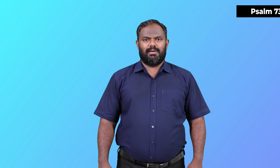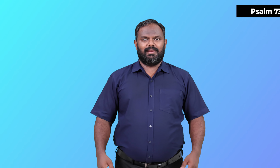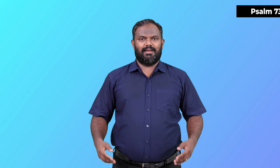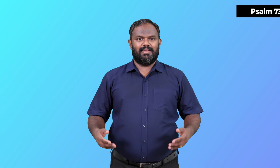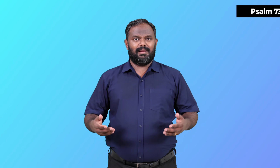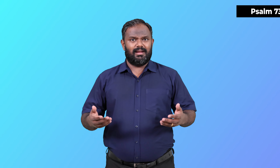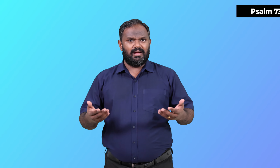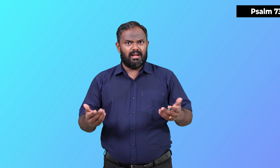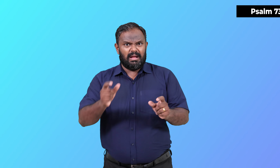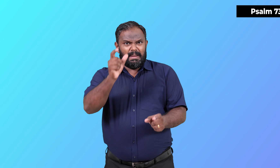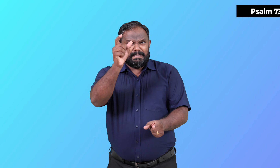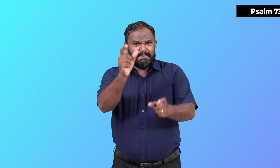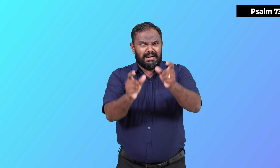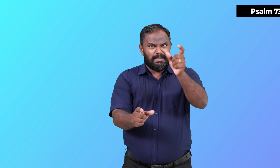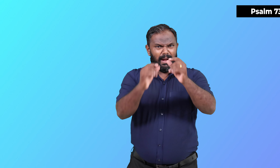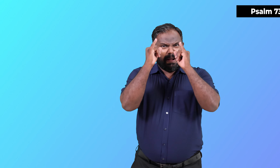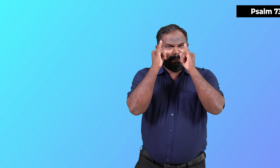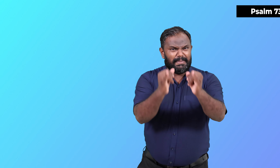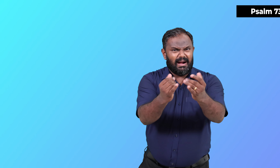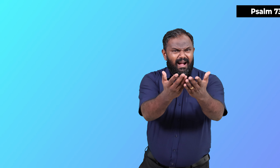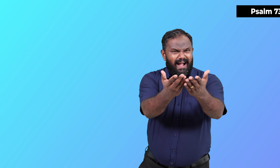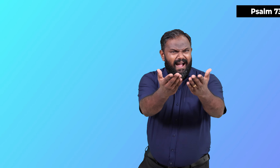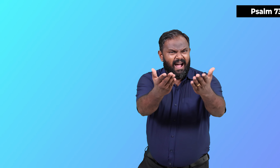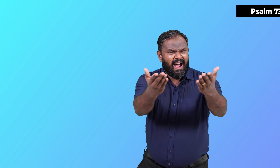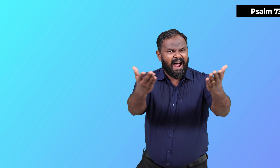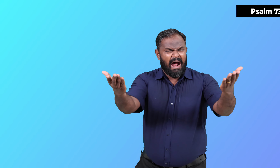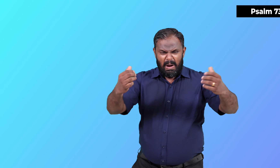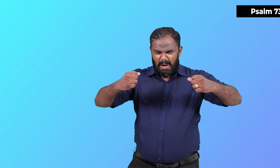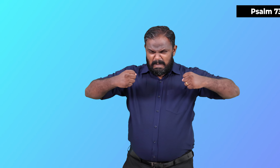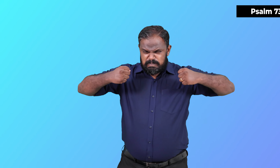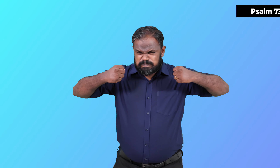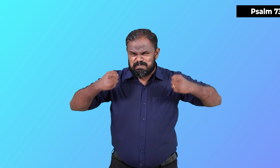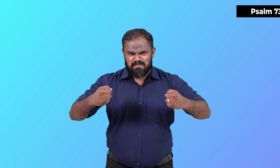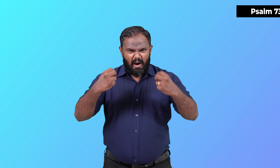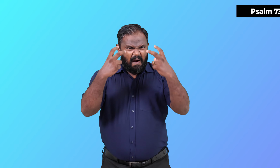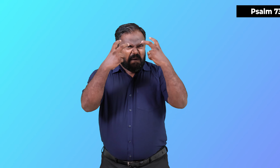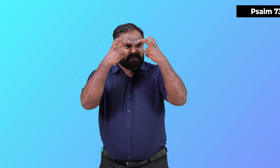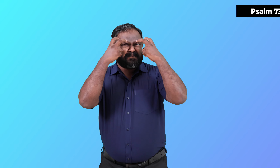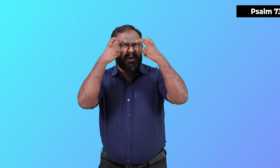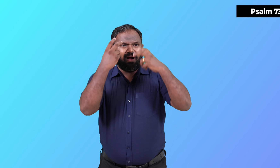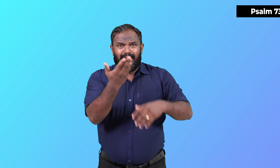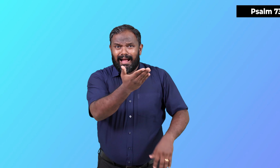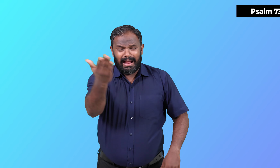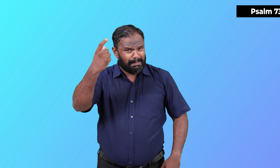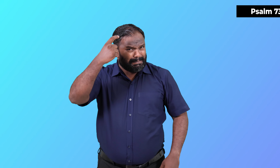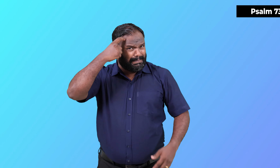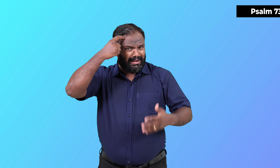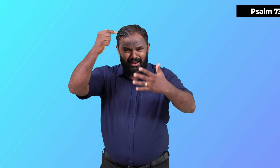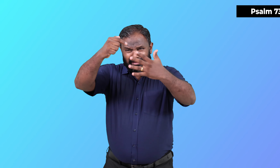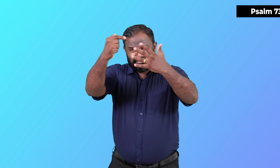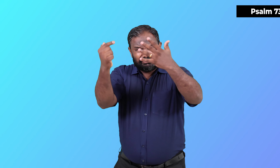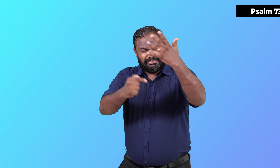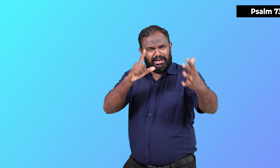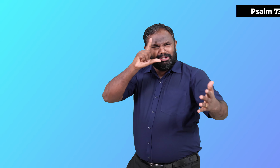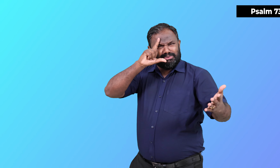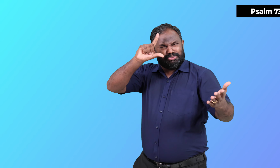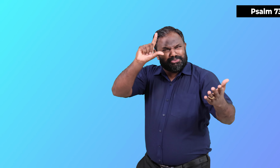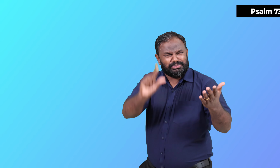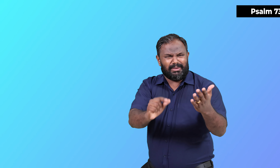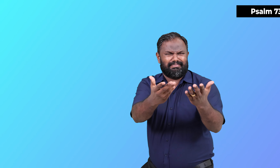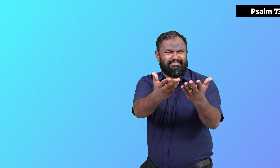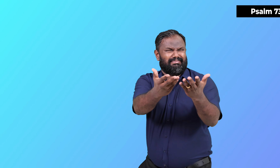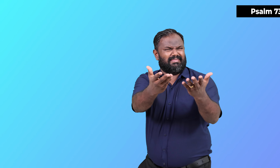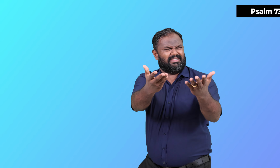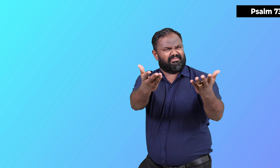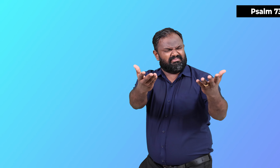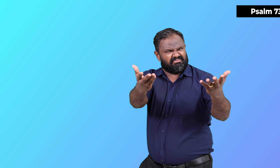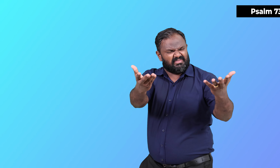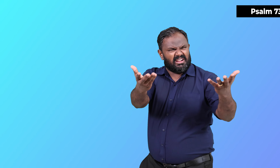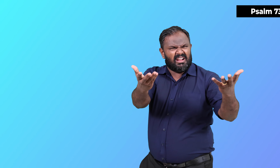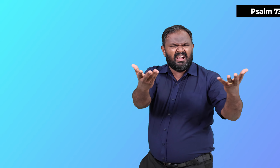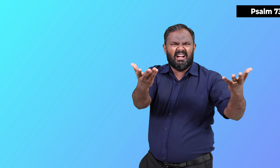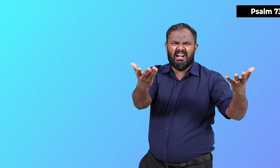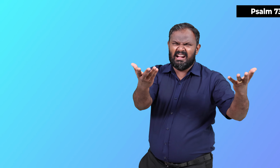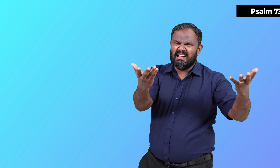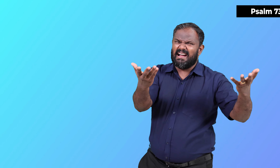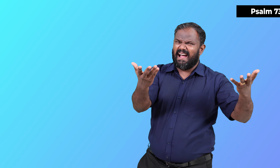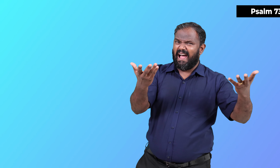If they see something they like, they go and take it. They do whatever they want.